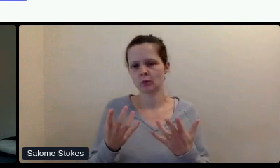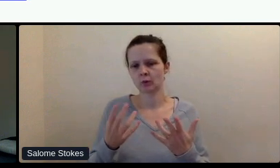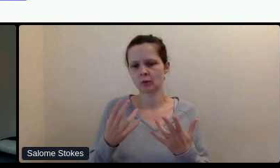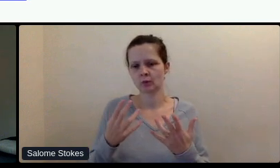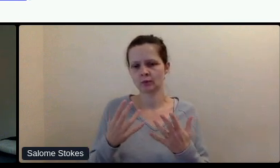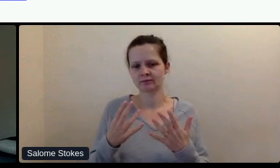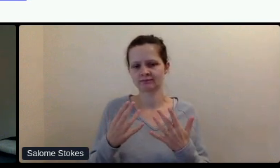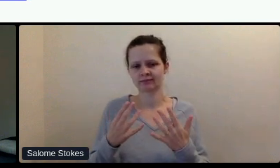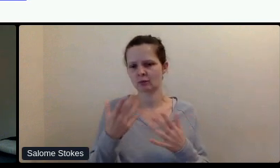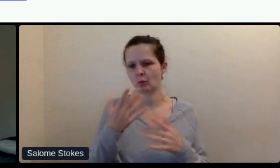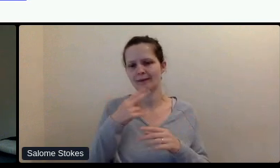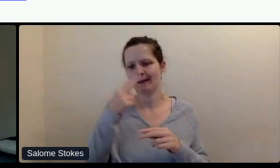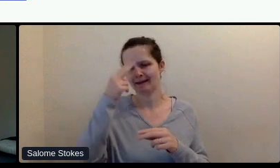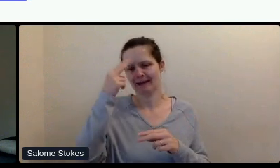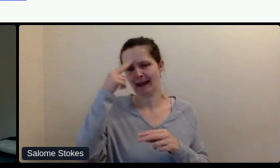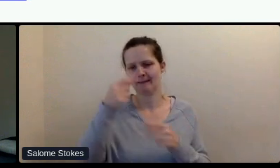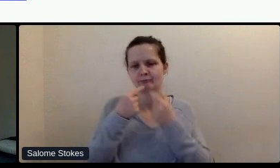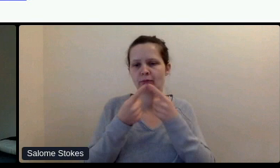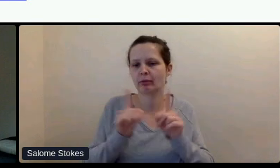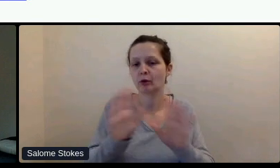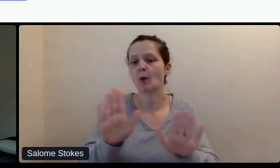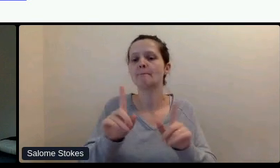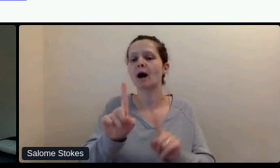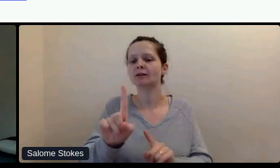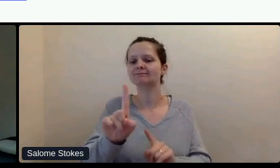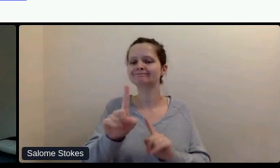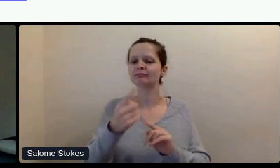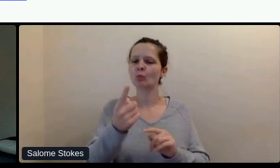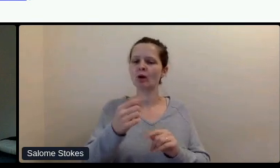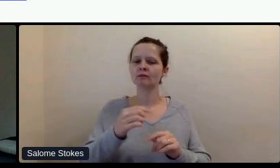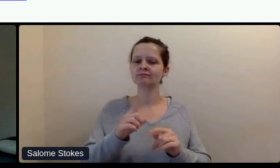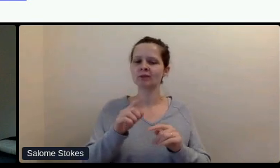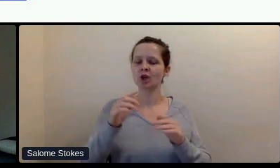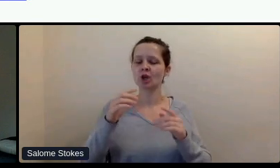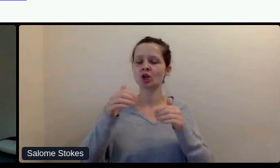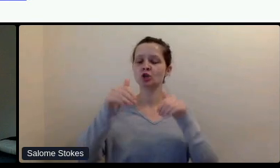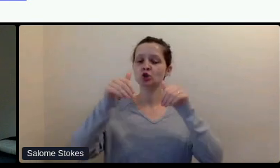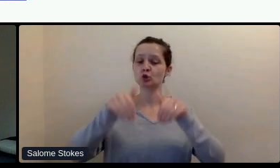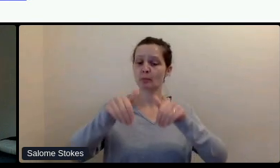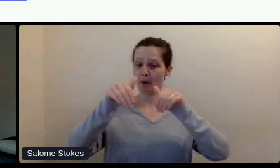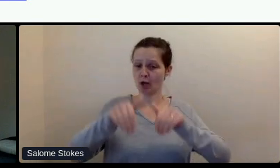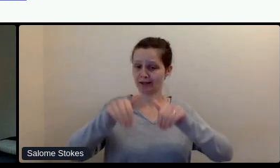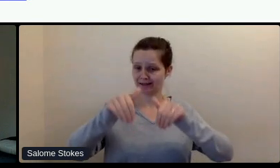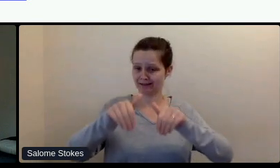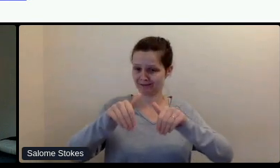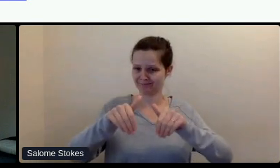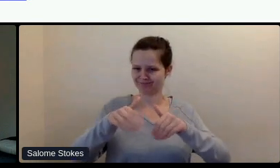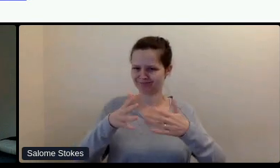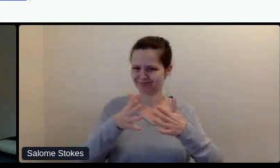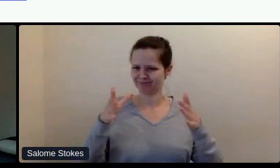we'll say a large Supermarket website had a role equals icon